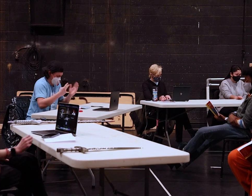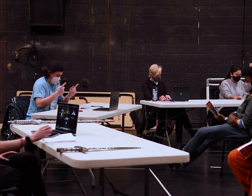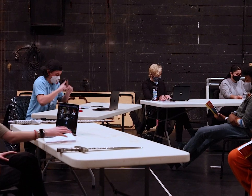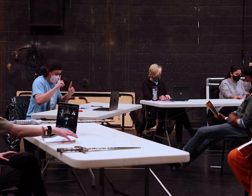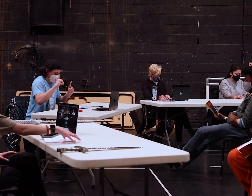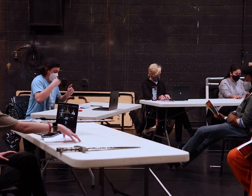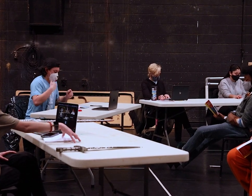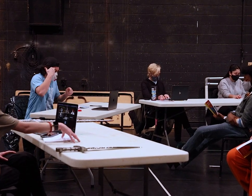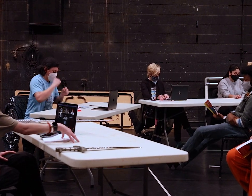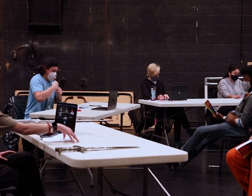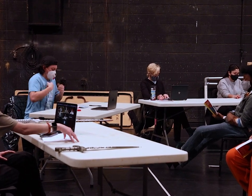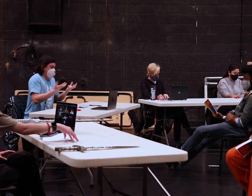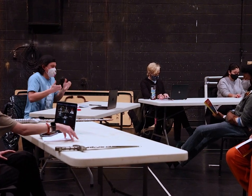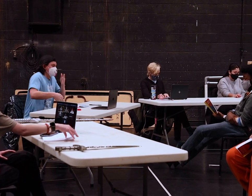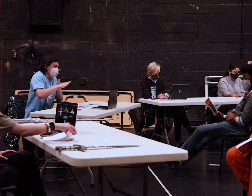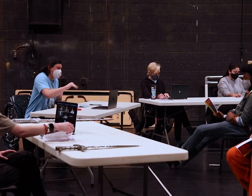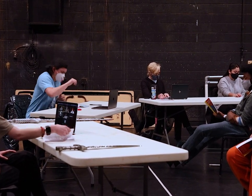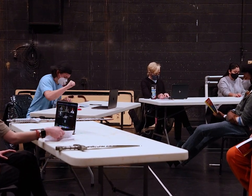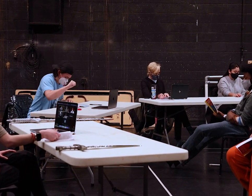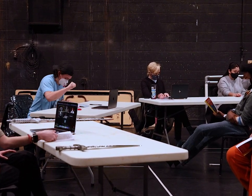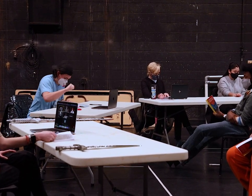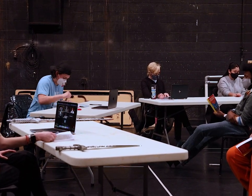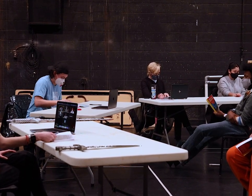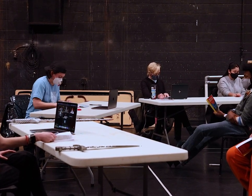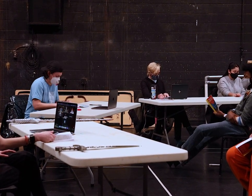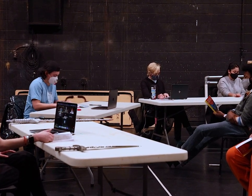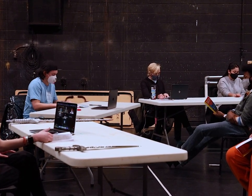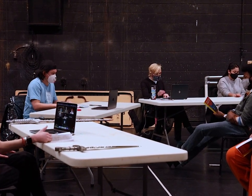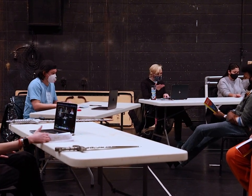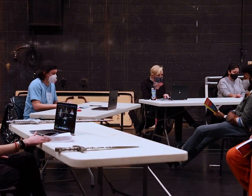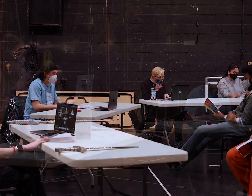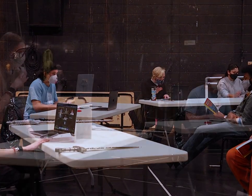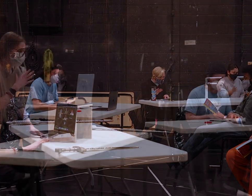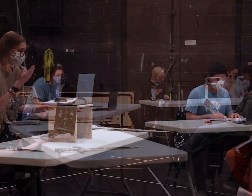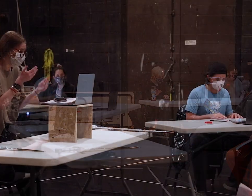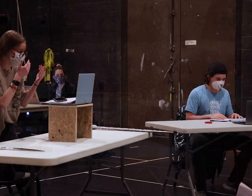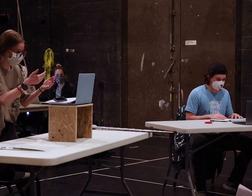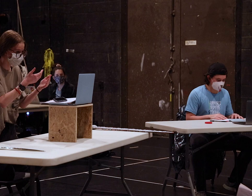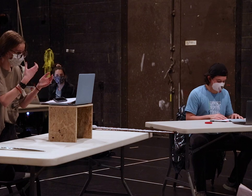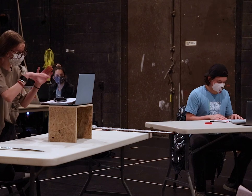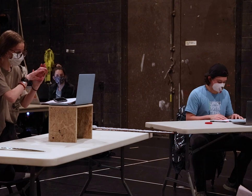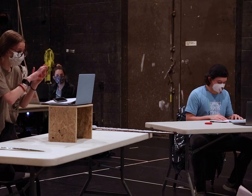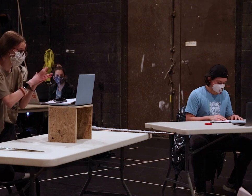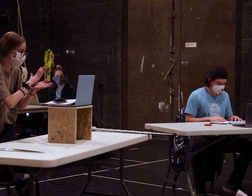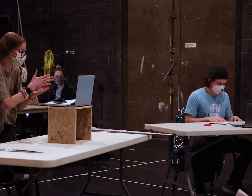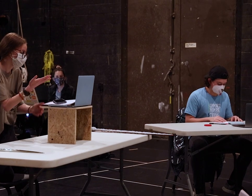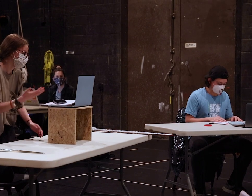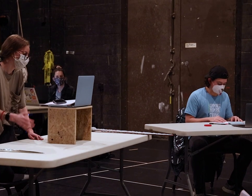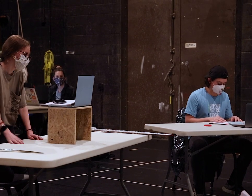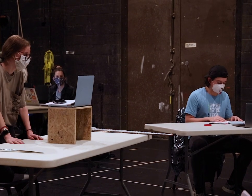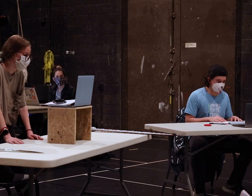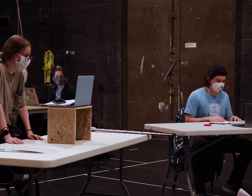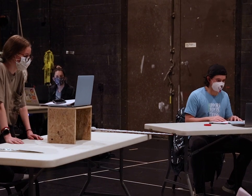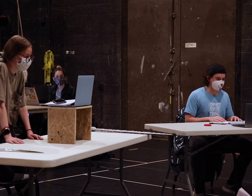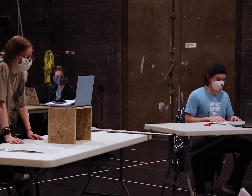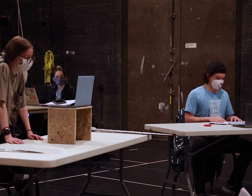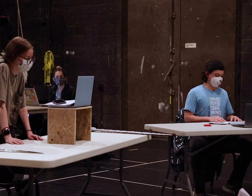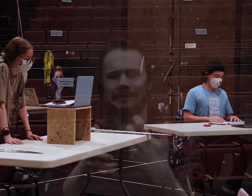has movement, your body moves, and then being stuck in a box of digital land--it's a challenge.